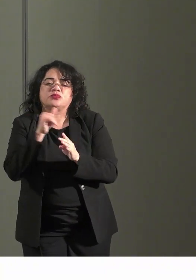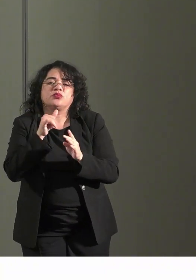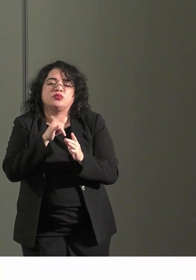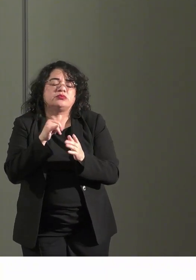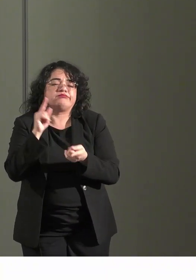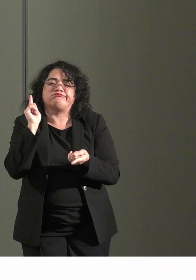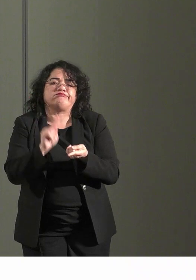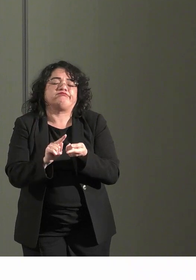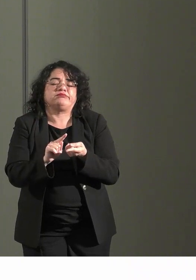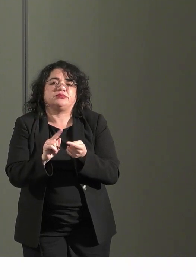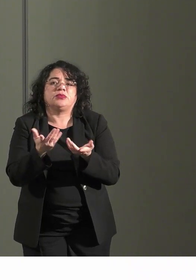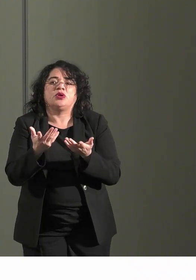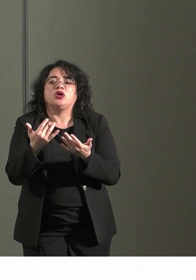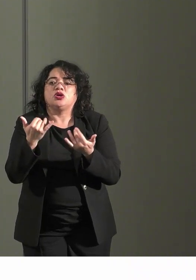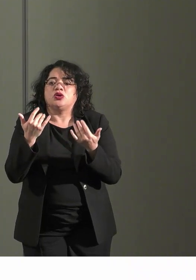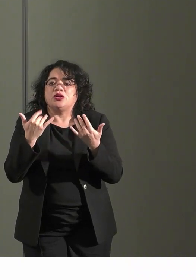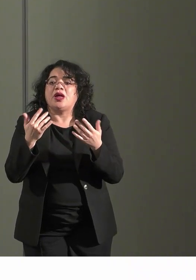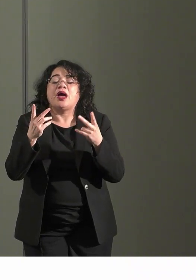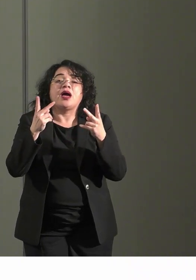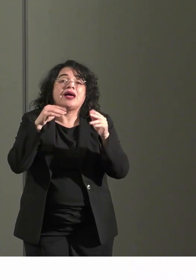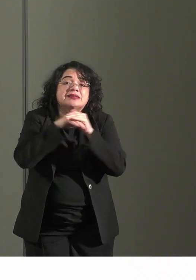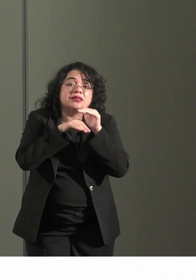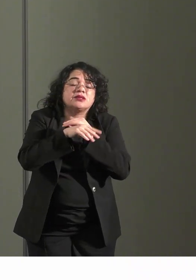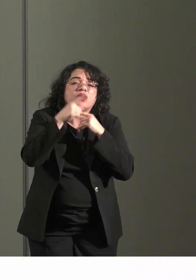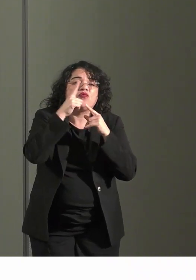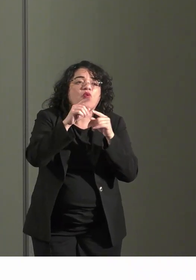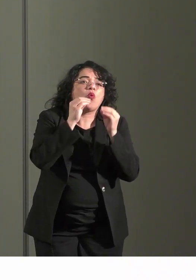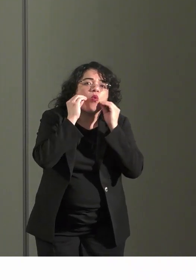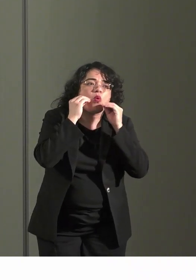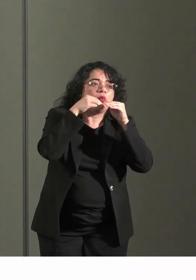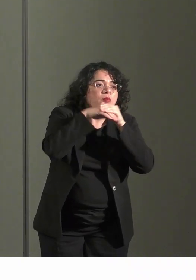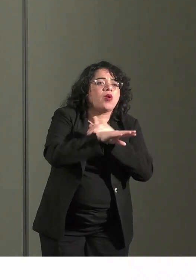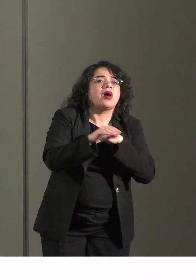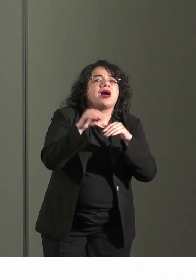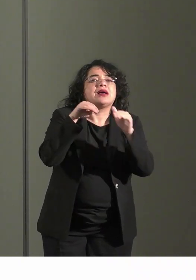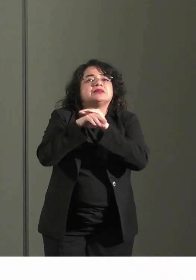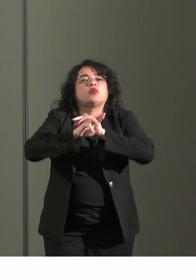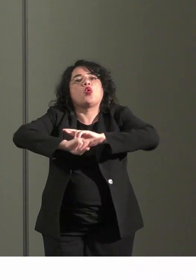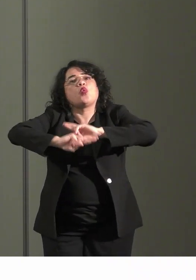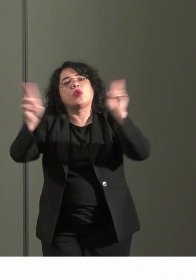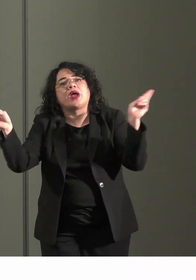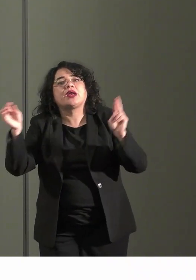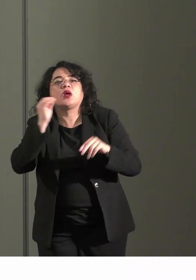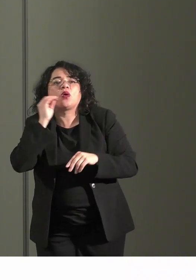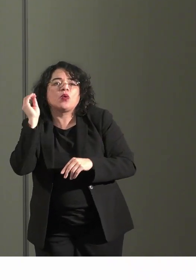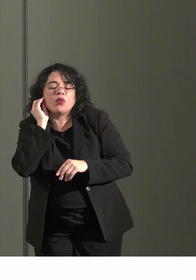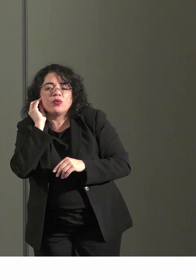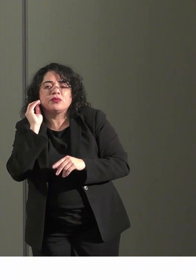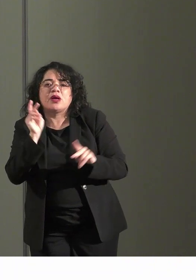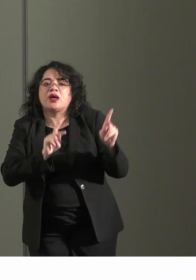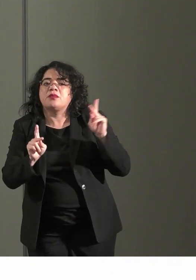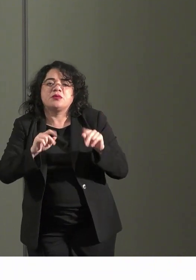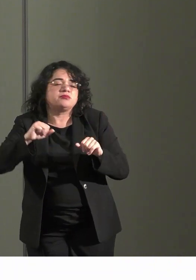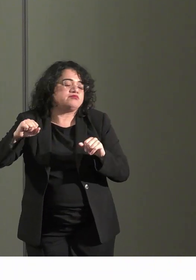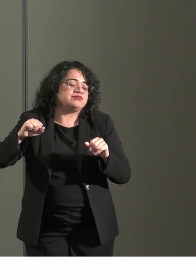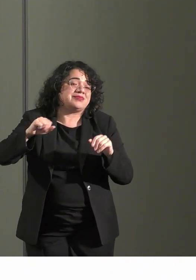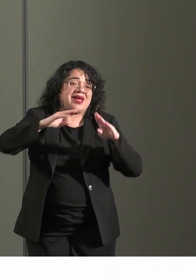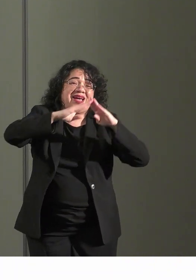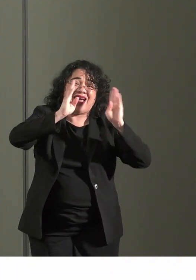allow visibility or accessibility ready homes. And people are pushing back. Houses are too expensive